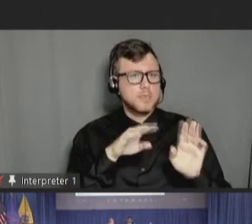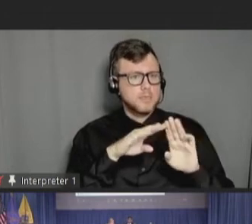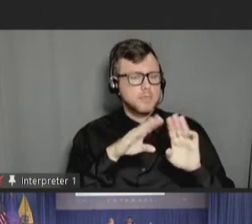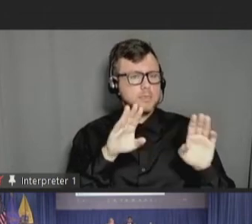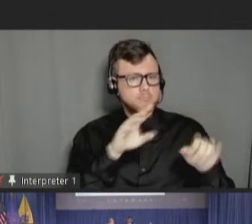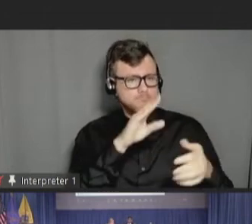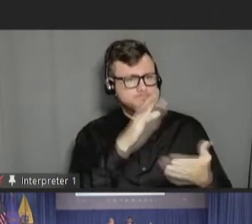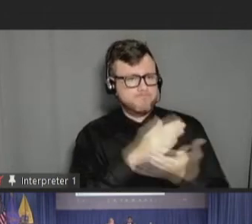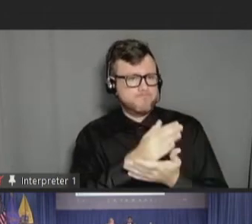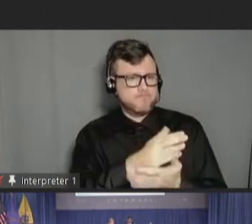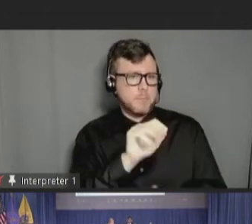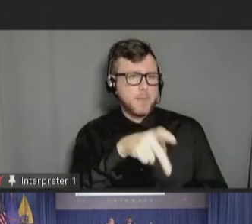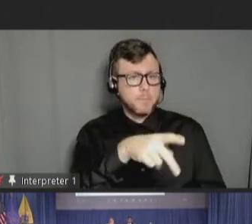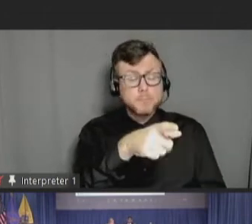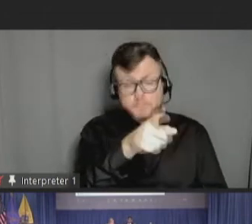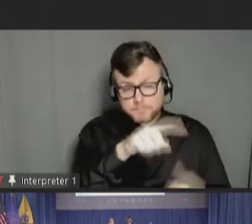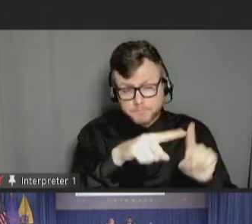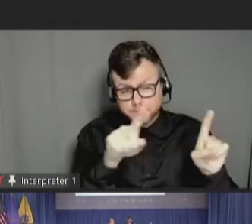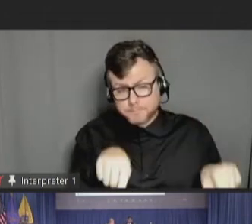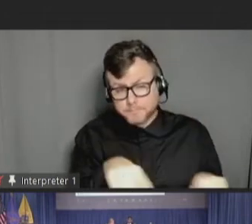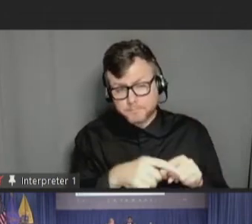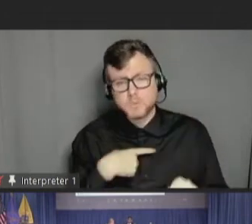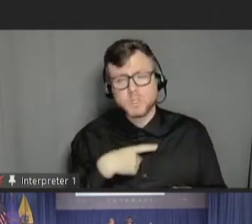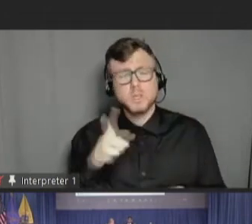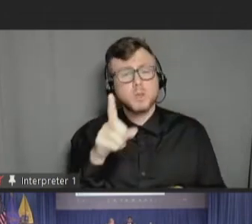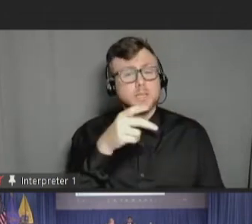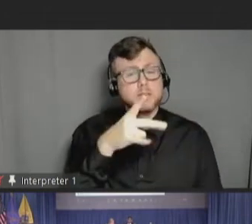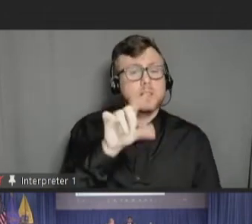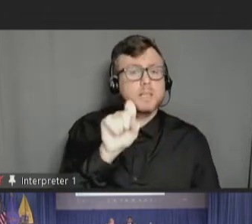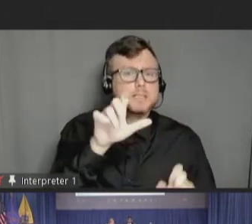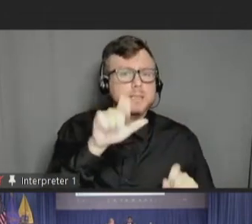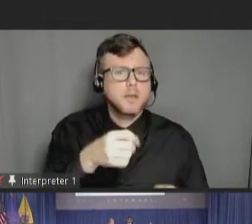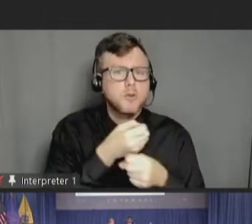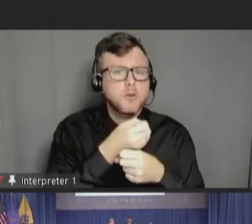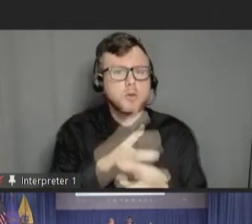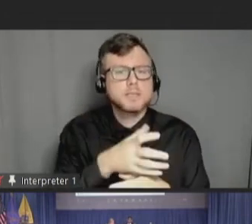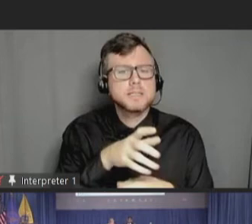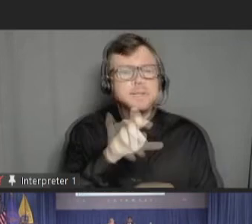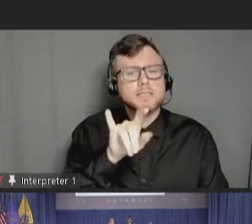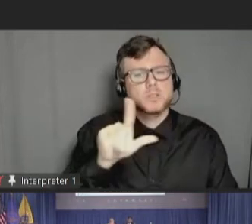infection leads to stillbirth and perinatal death, and an effective vaccine should be